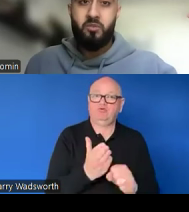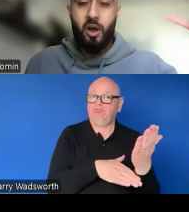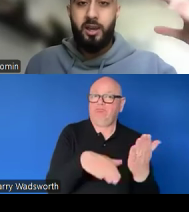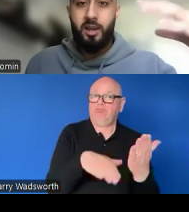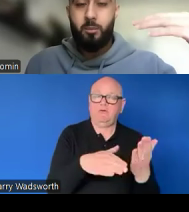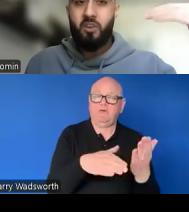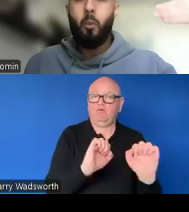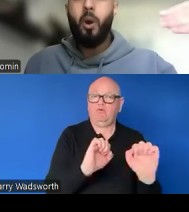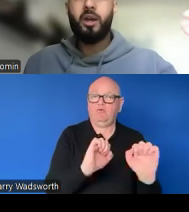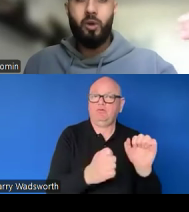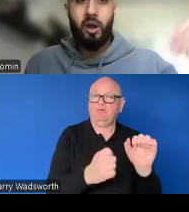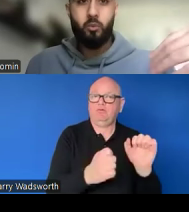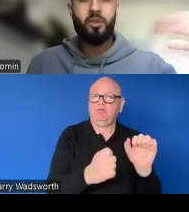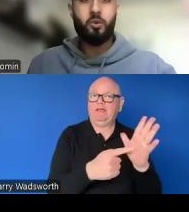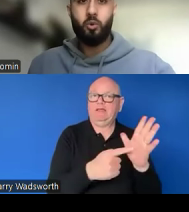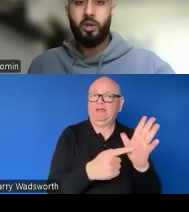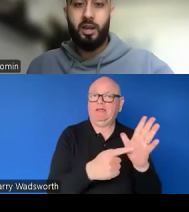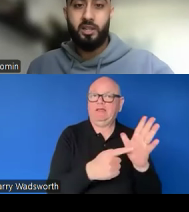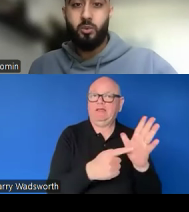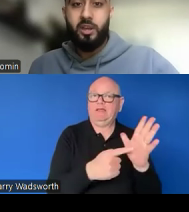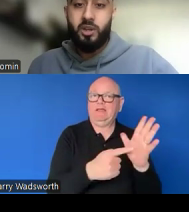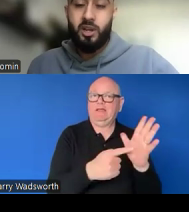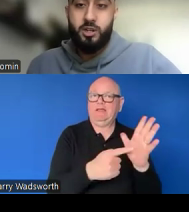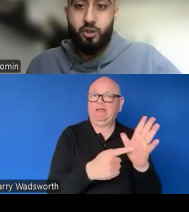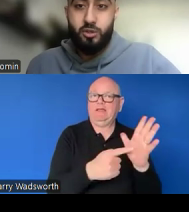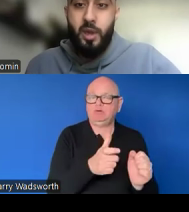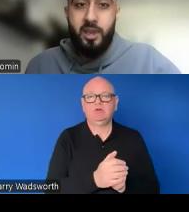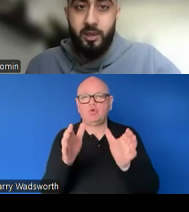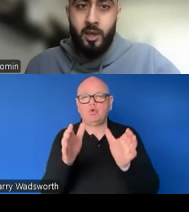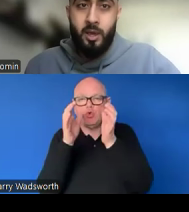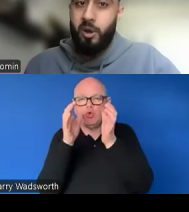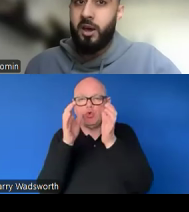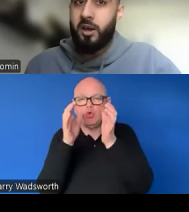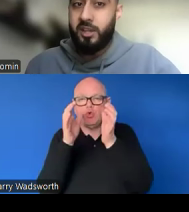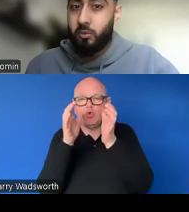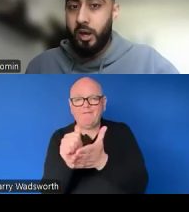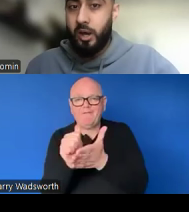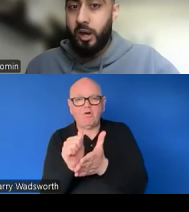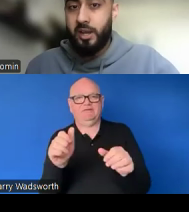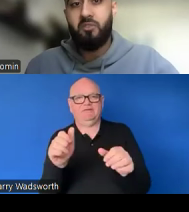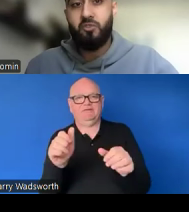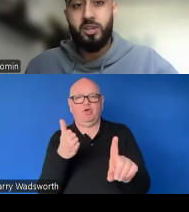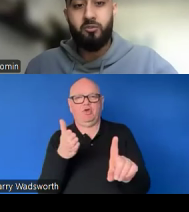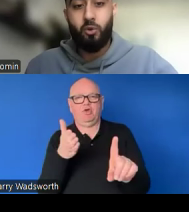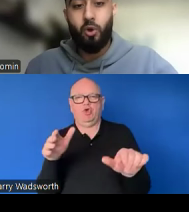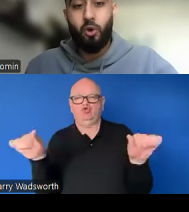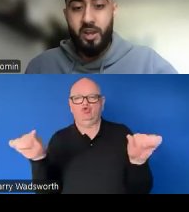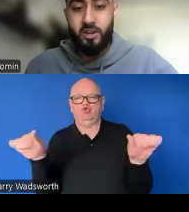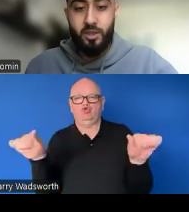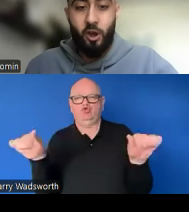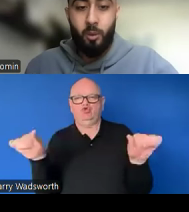We've got a little bit of a workaround with Google Ads, where you can actually just pay per keyword and have yourself come right to the top.